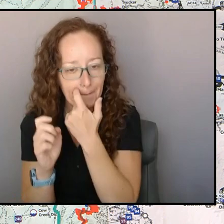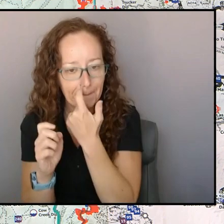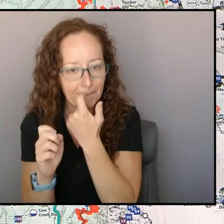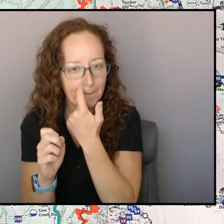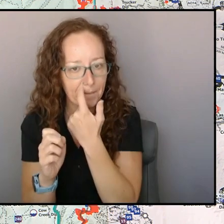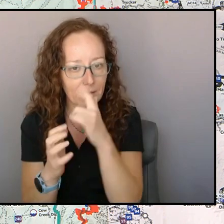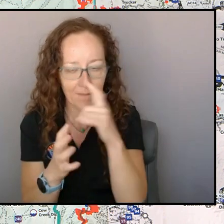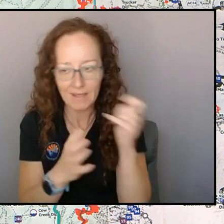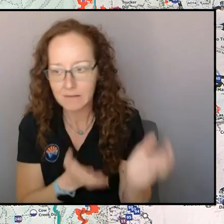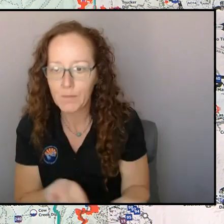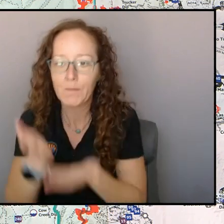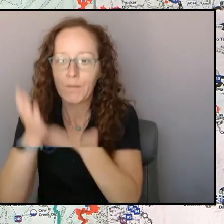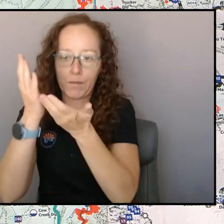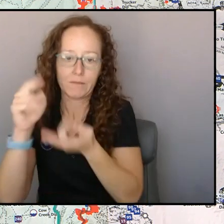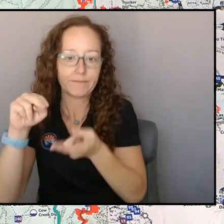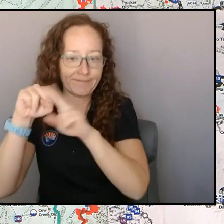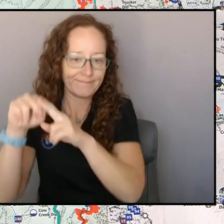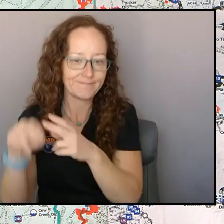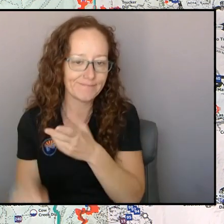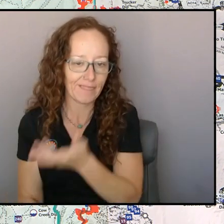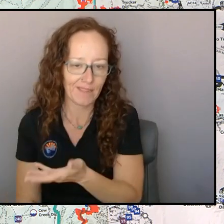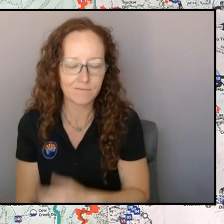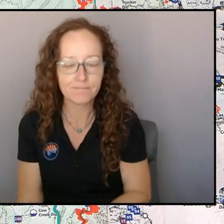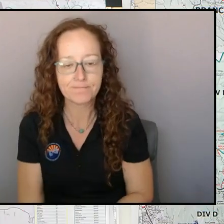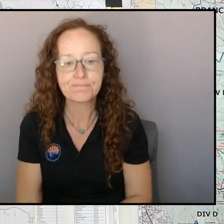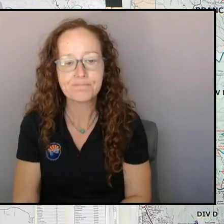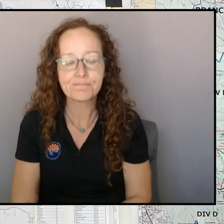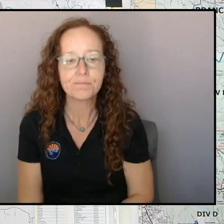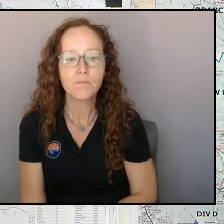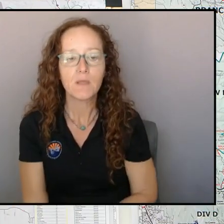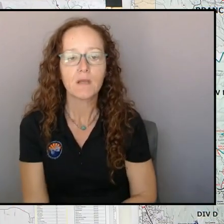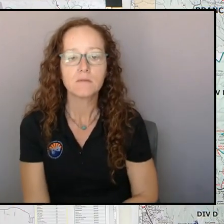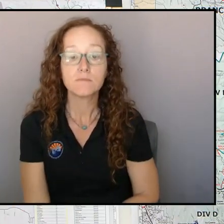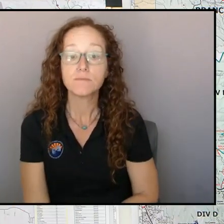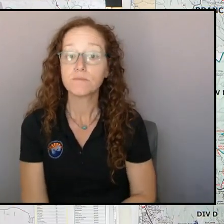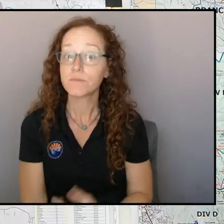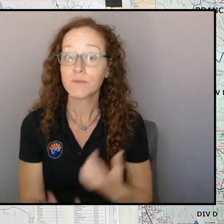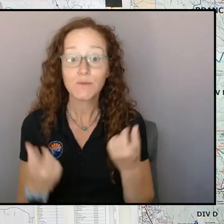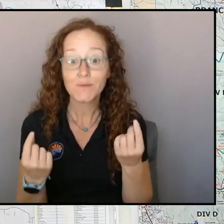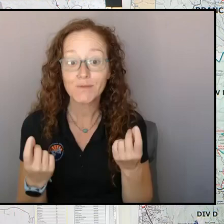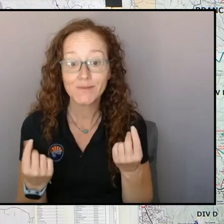mountains. So, what are we going to see today? Well, if